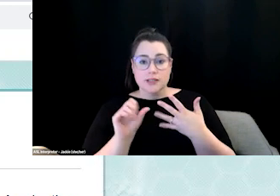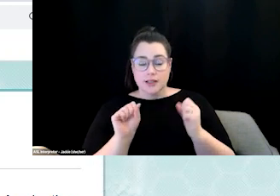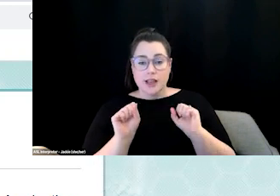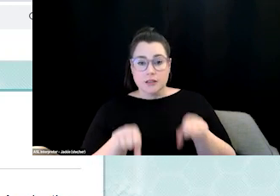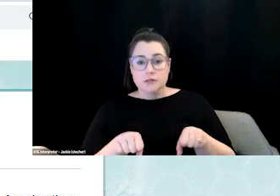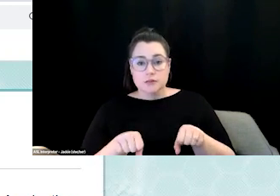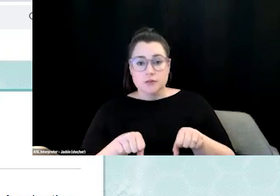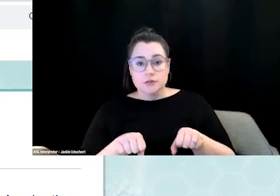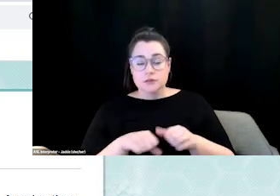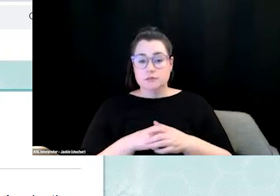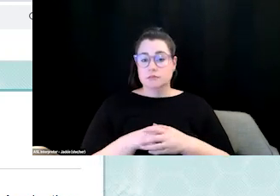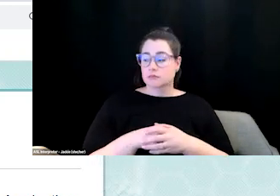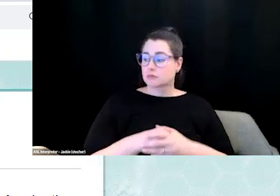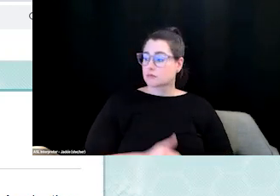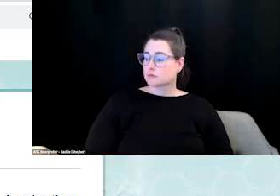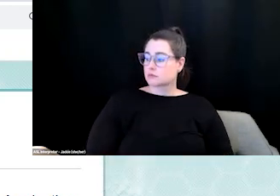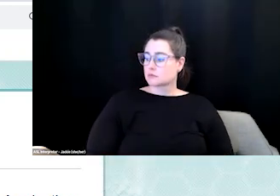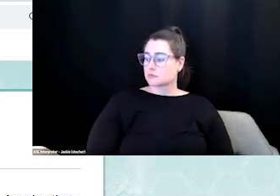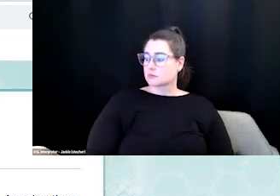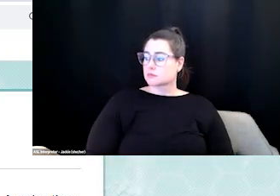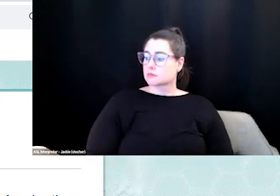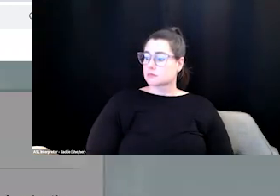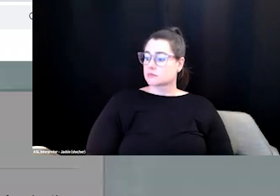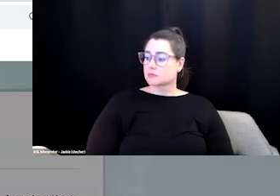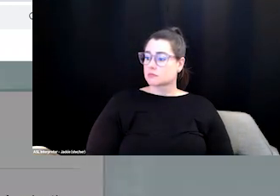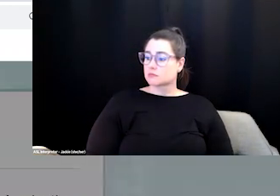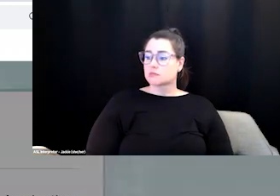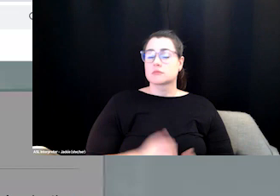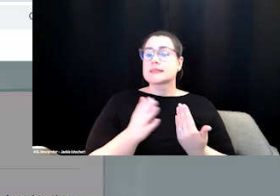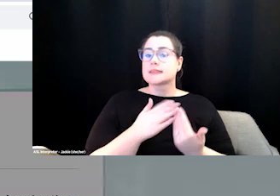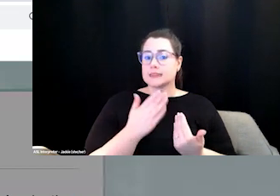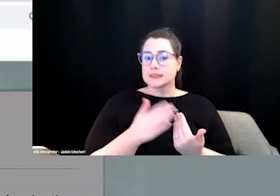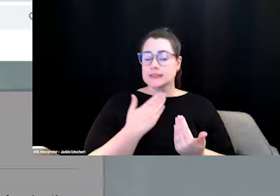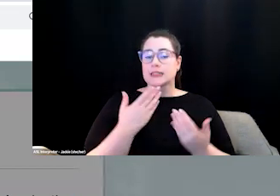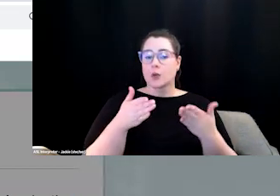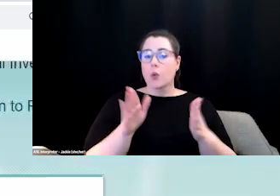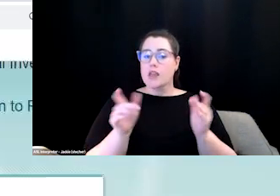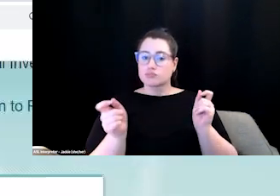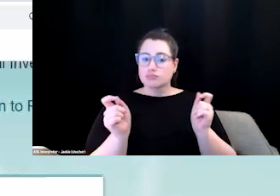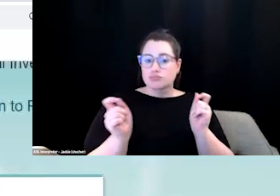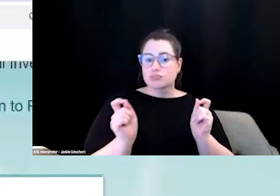And maybe I need to delete this. So this is a really easy way to manage where to apply here.